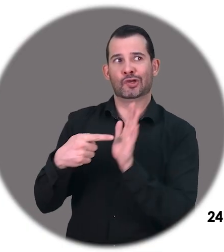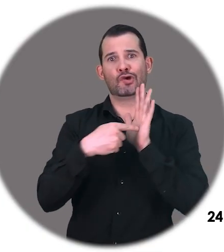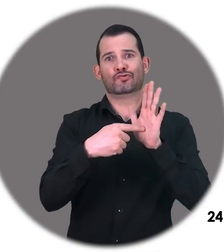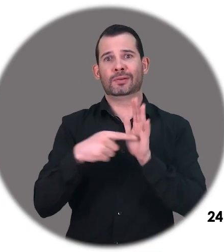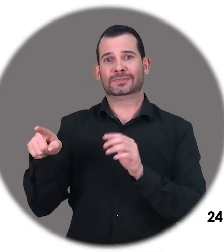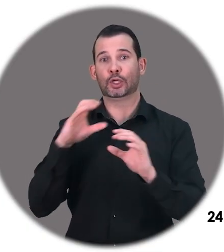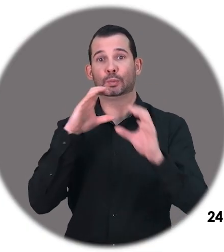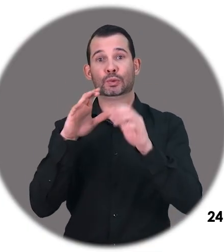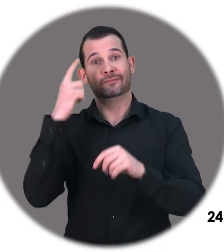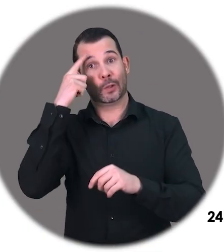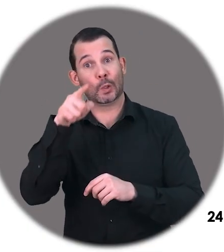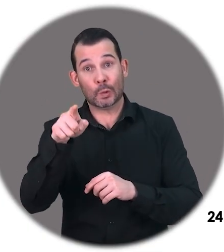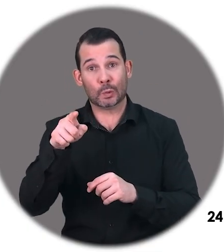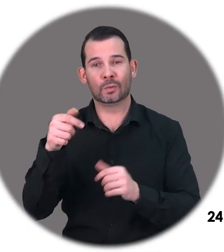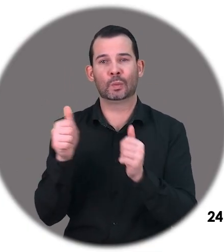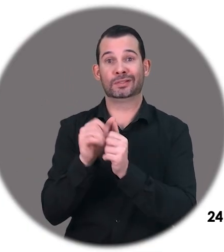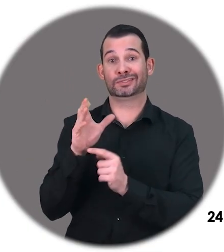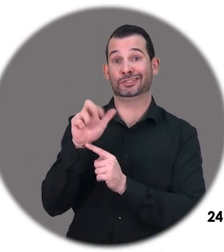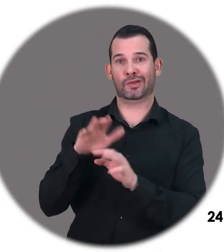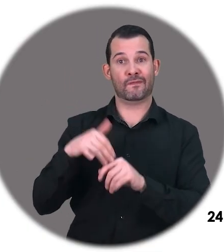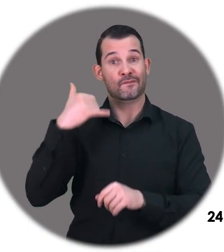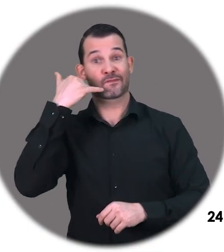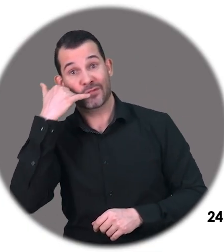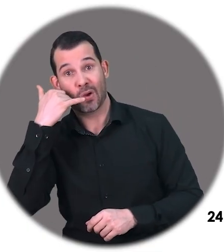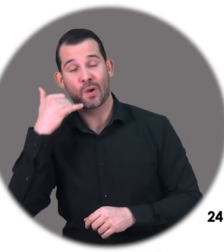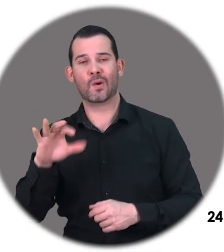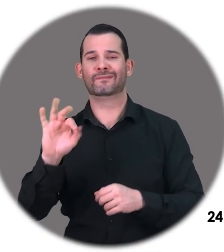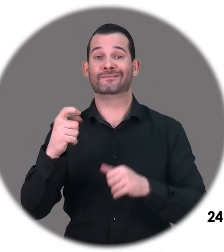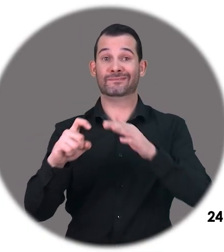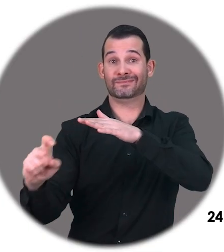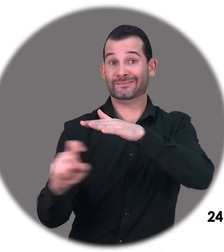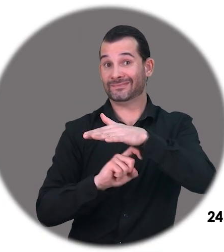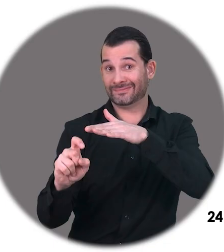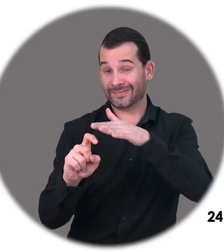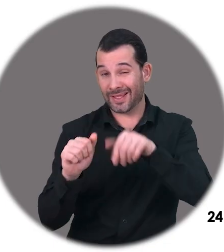a representative to communicate on your behalf with the CRA by phone,